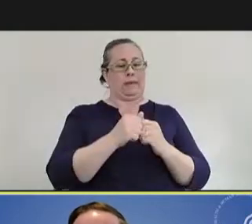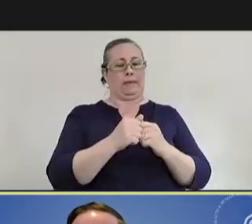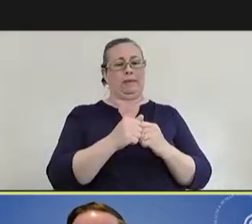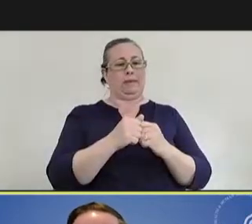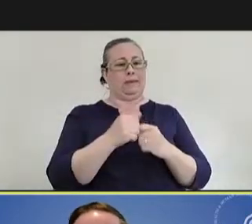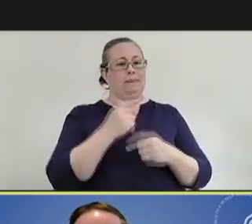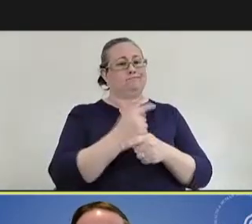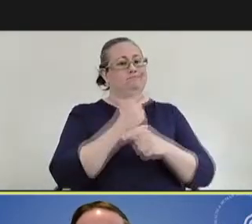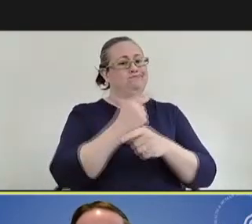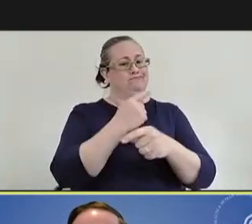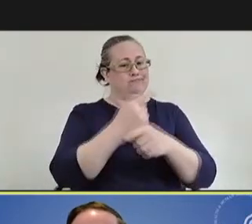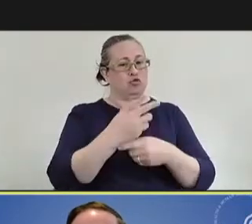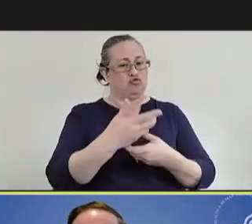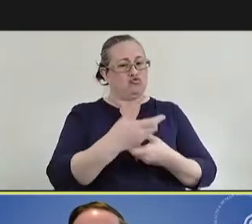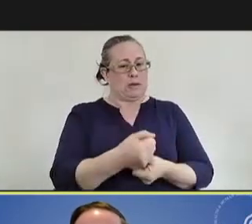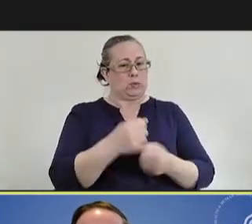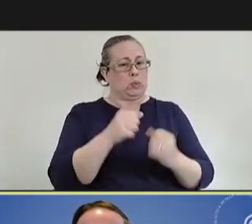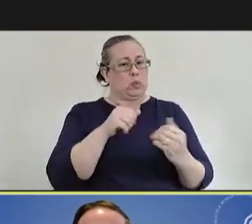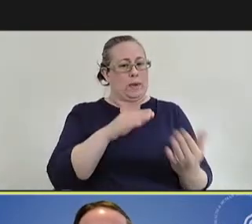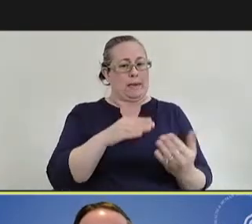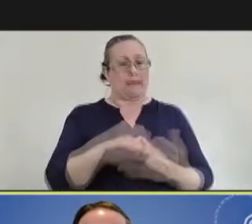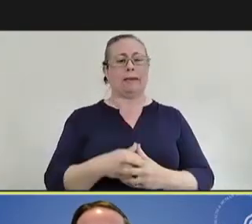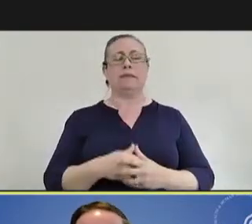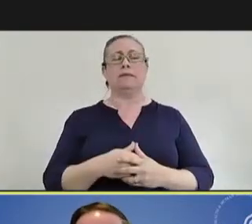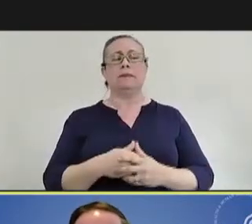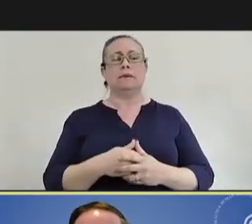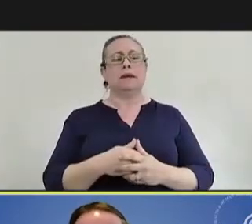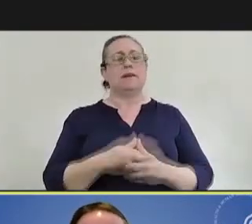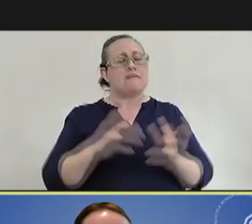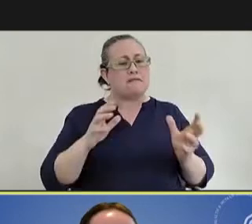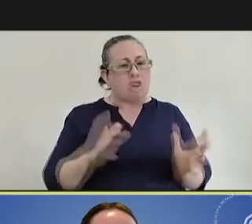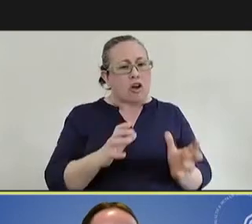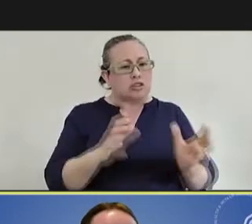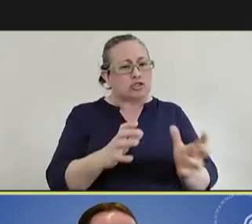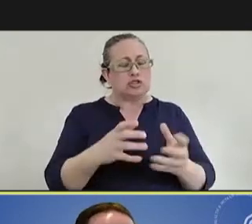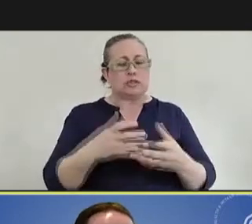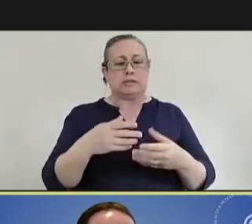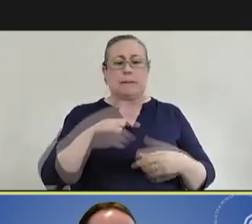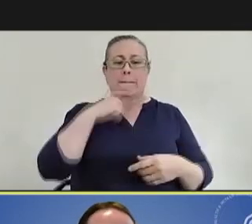acquisition, and use of AI in a manner that fosters public trust and confidence